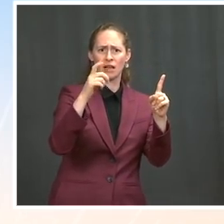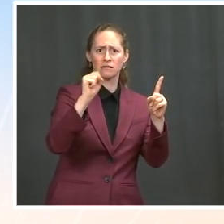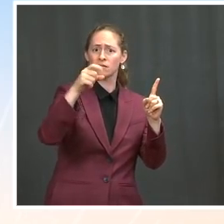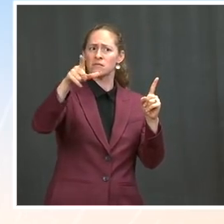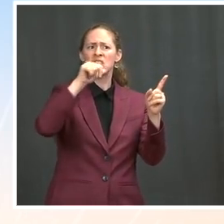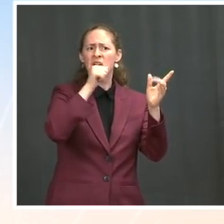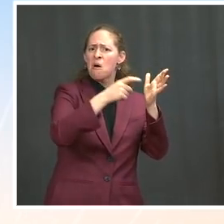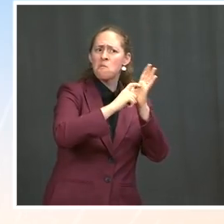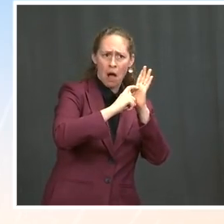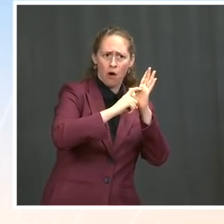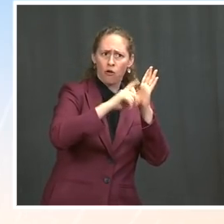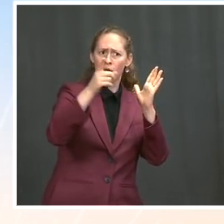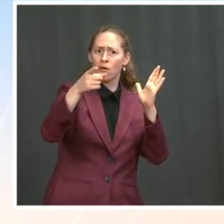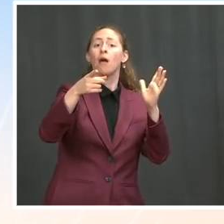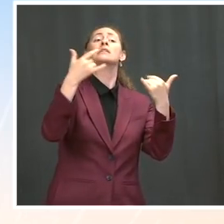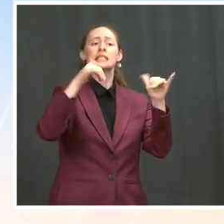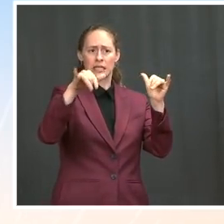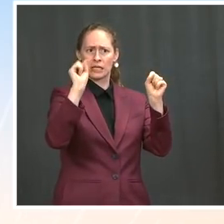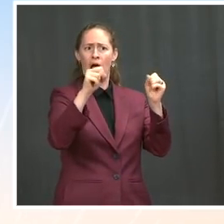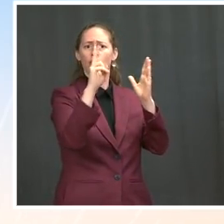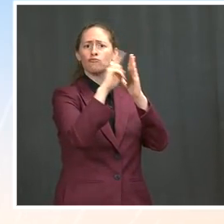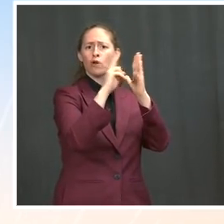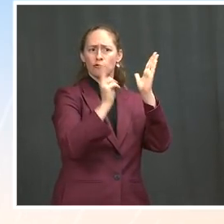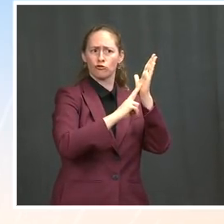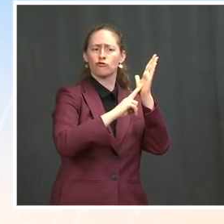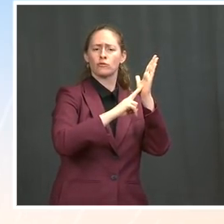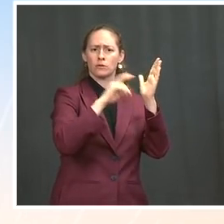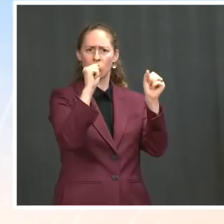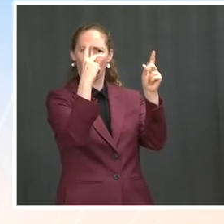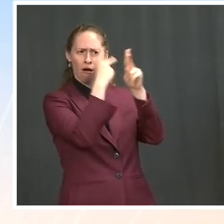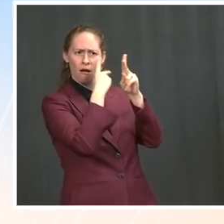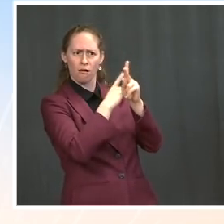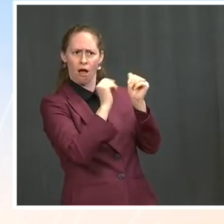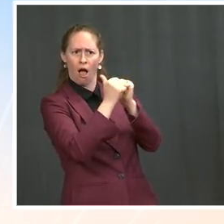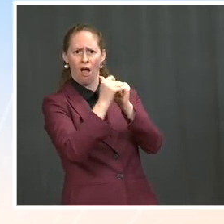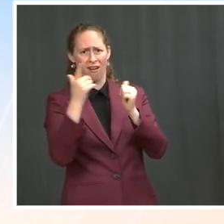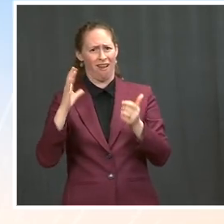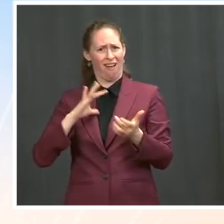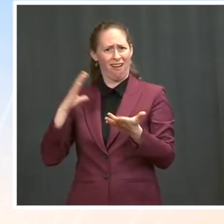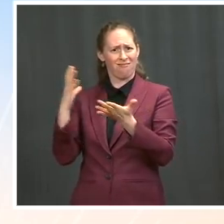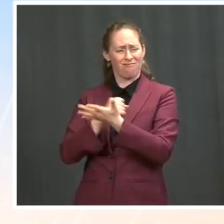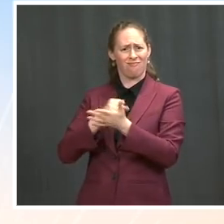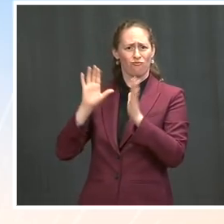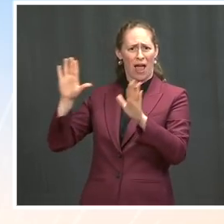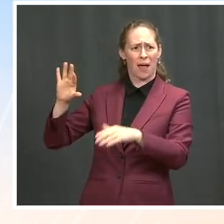if they're eligible for this incredible benefit. Second, today, the United States --